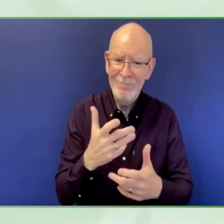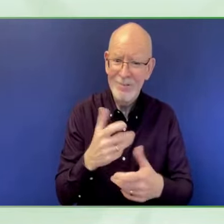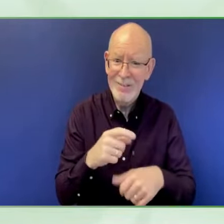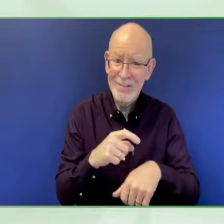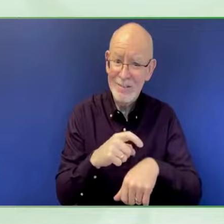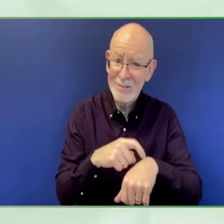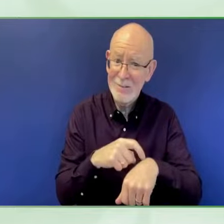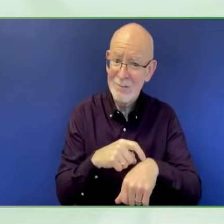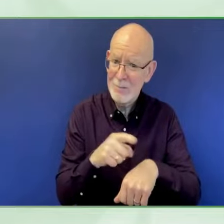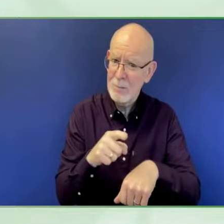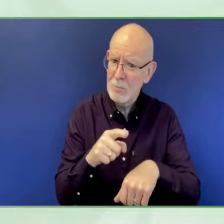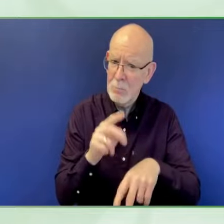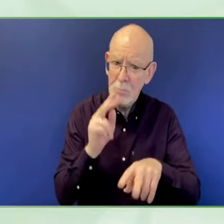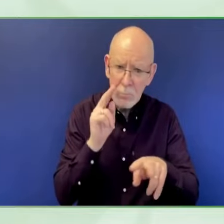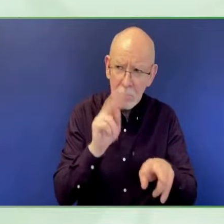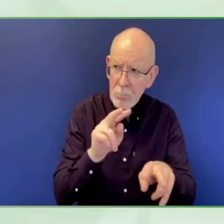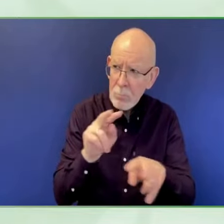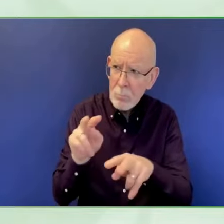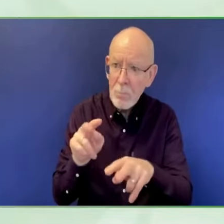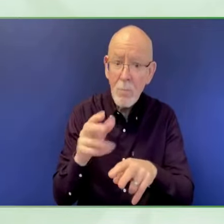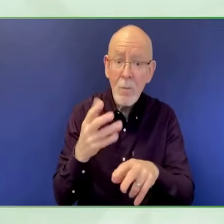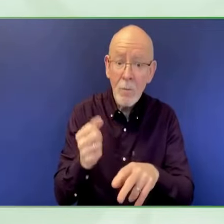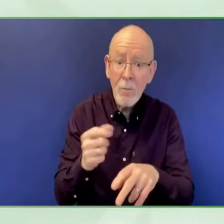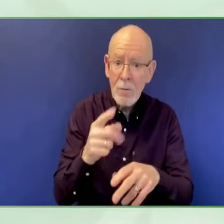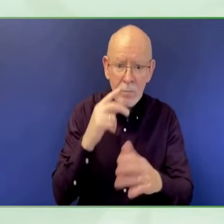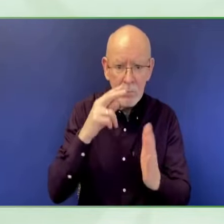It's out since just a few days, an excellent paper on